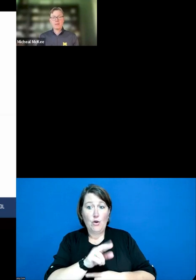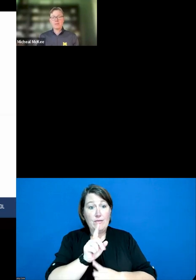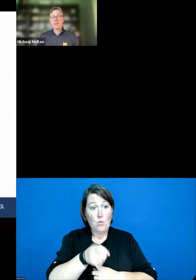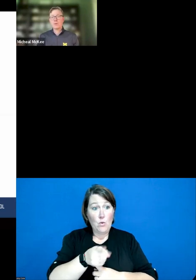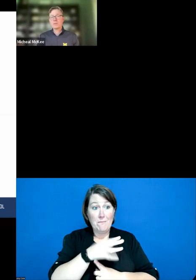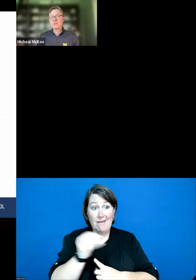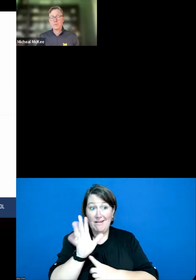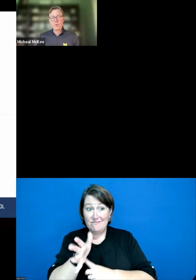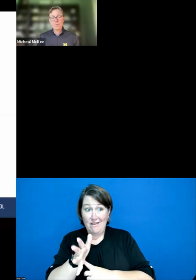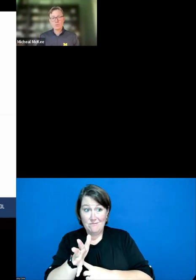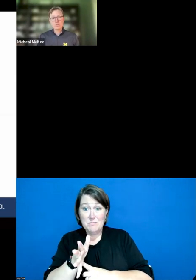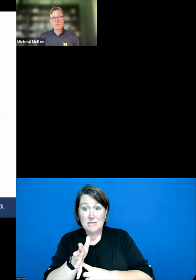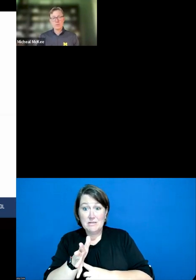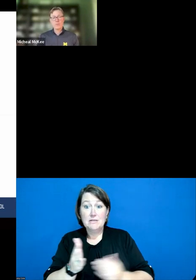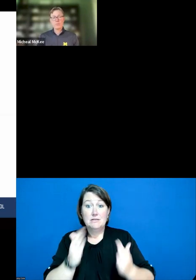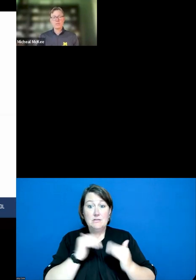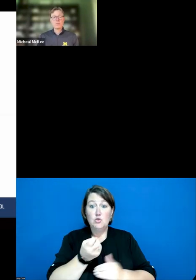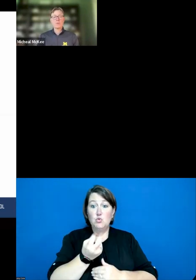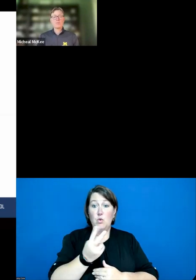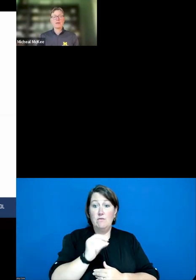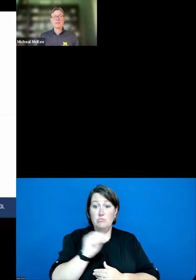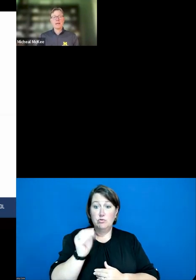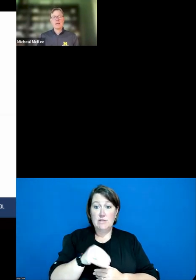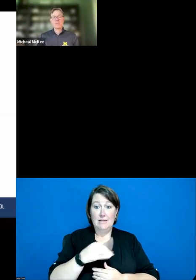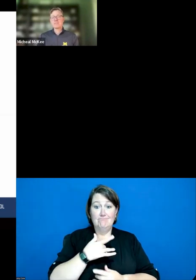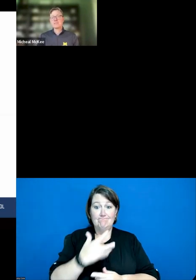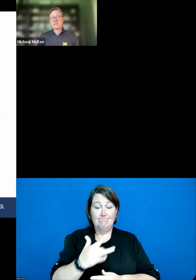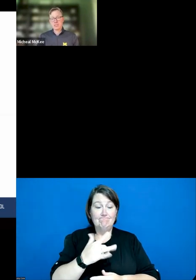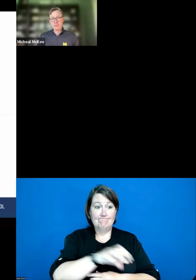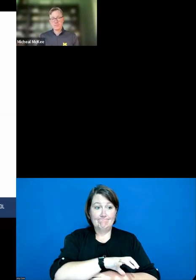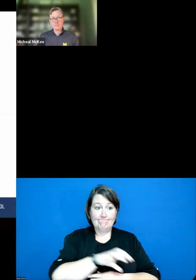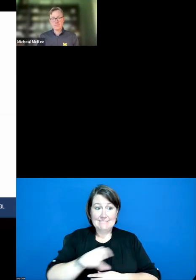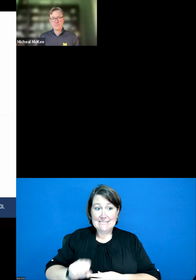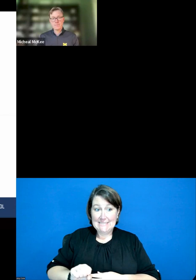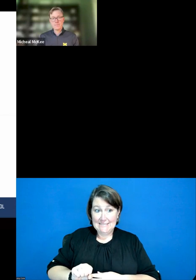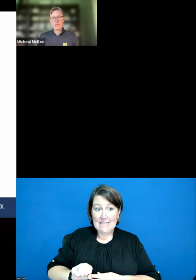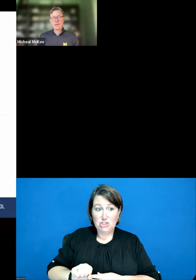They were also 12% more likely to have a C section.